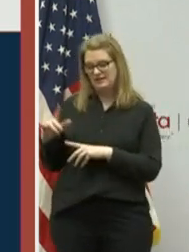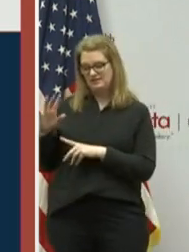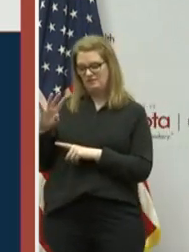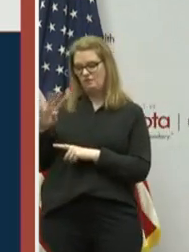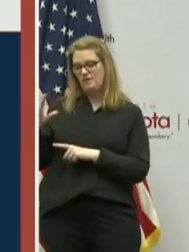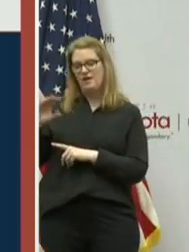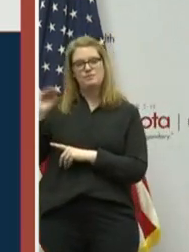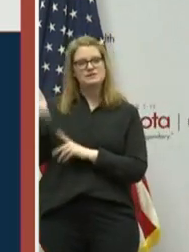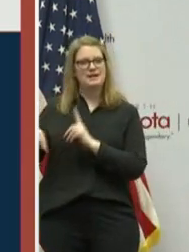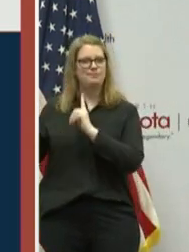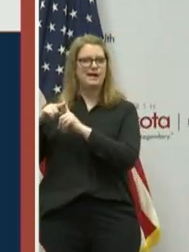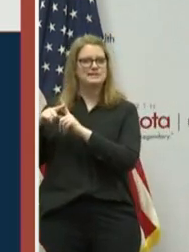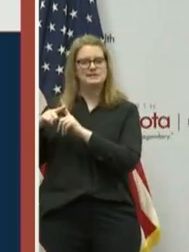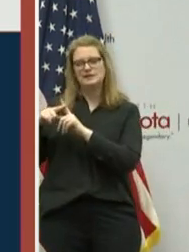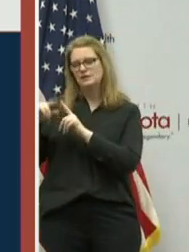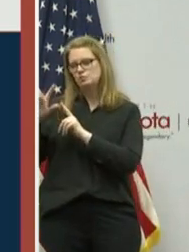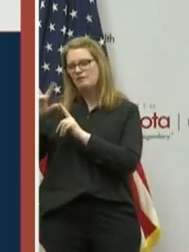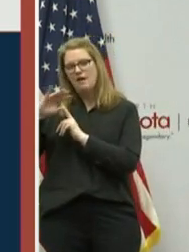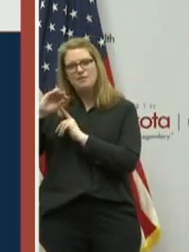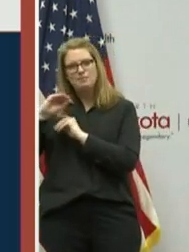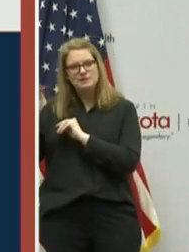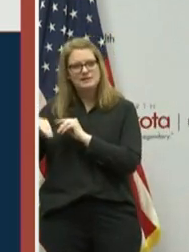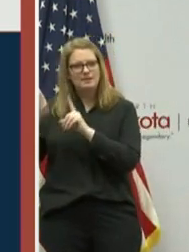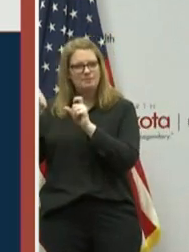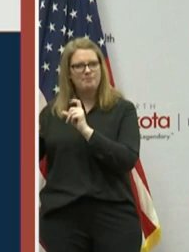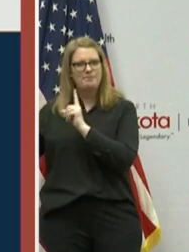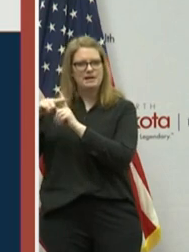IS A MATH PROBLEM.